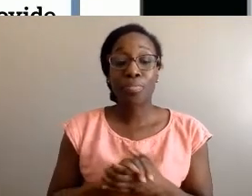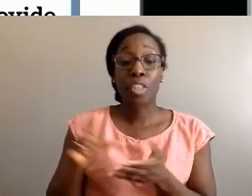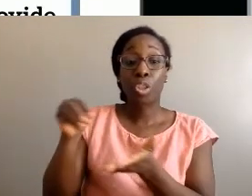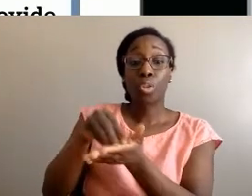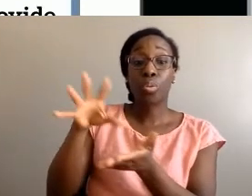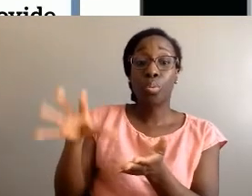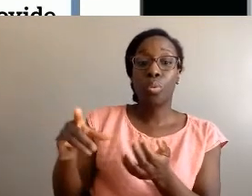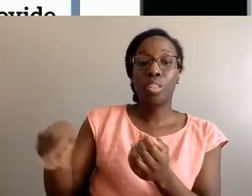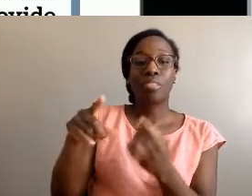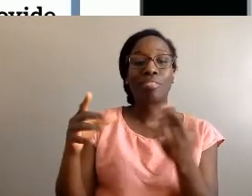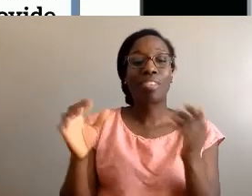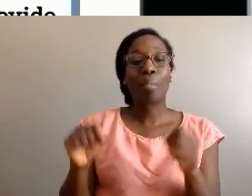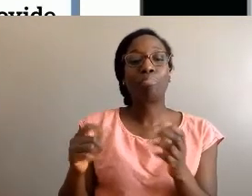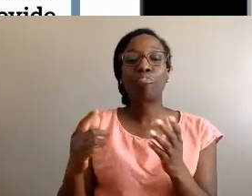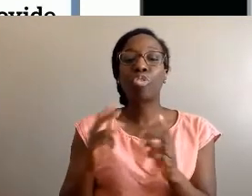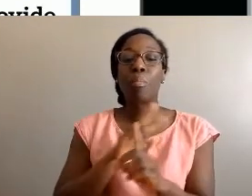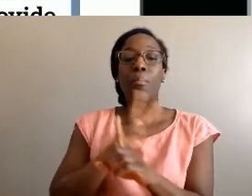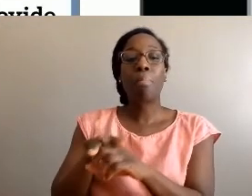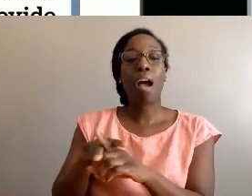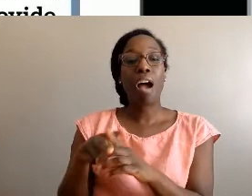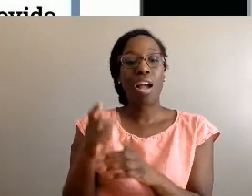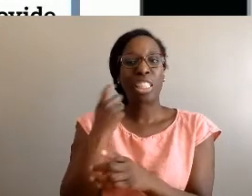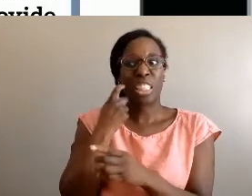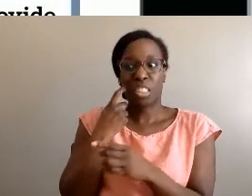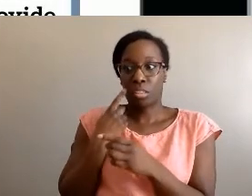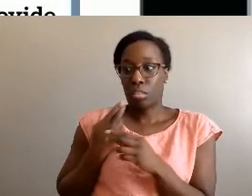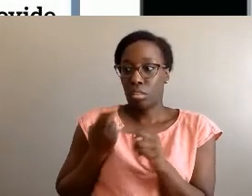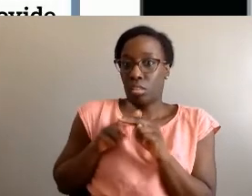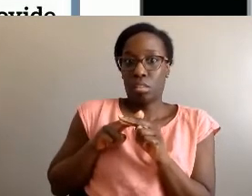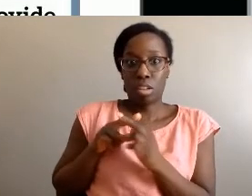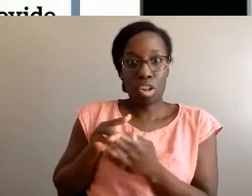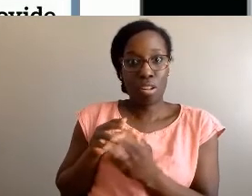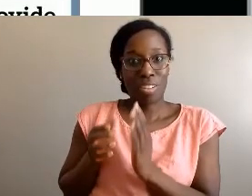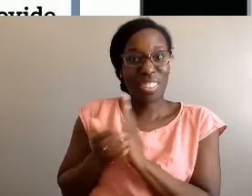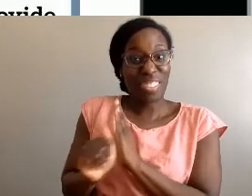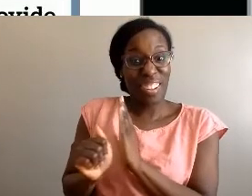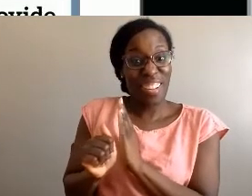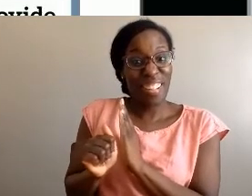A presentation, such as the one you are viewing, could be used to convey such learning.